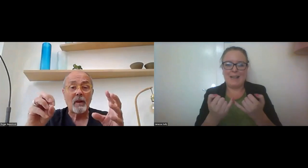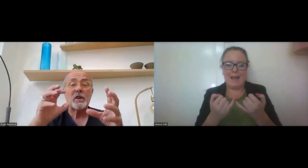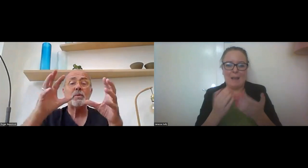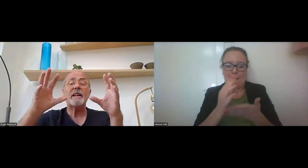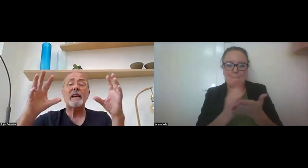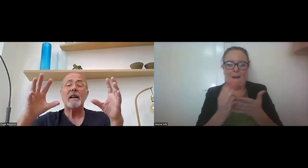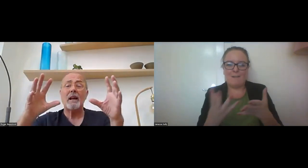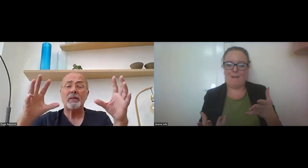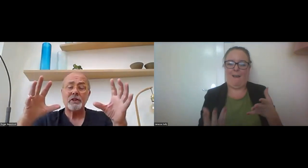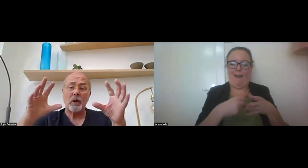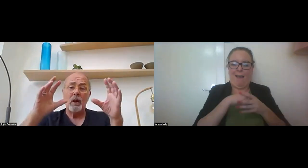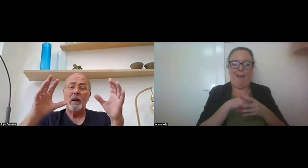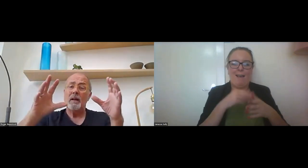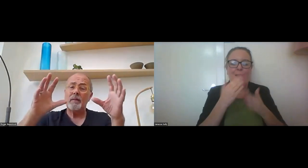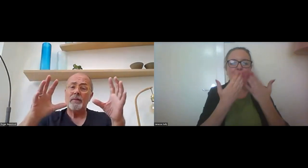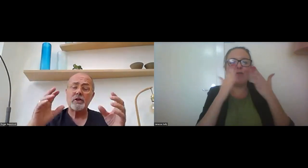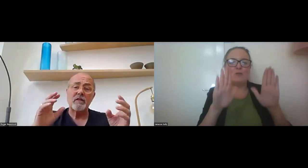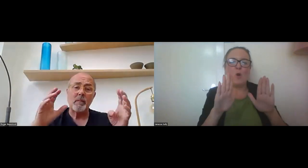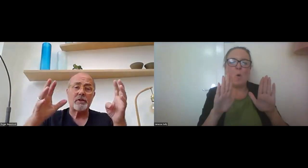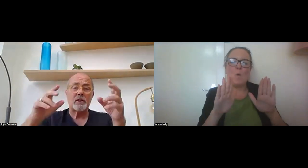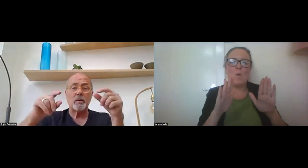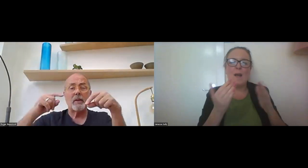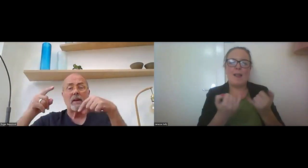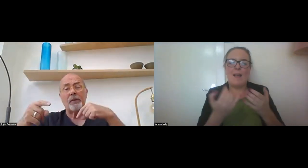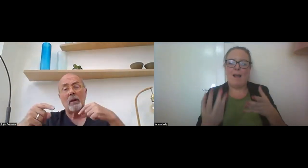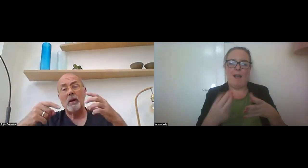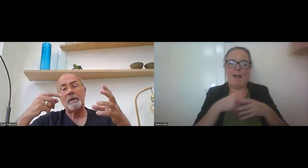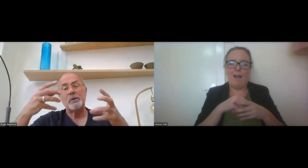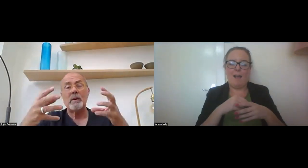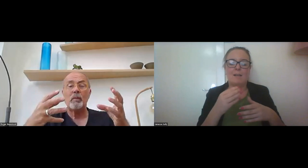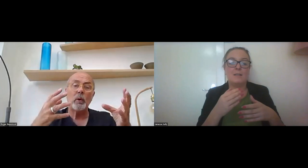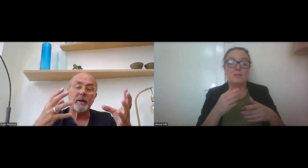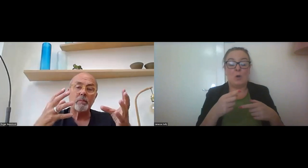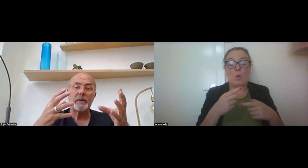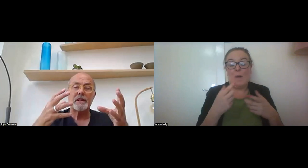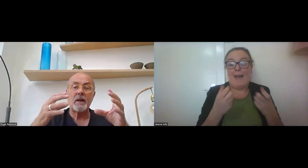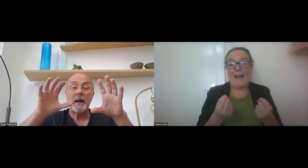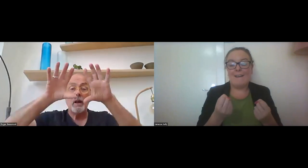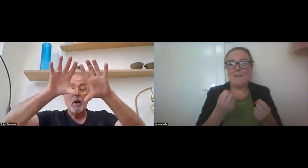So, we did, again, a lovely show, lovely version of Much Ado About Nothing, where, because we were working with the designer,